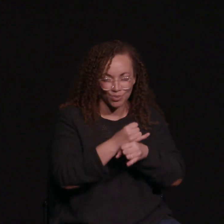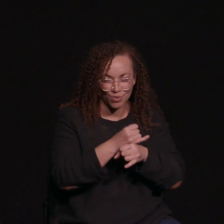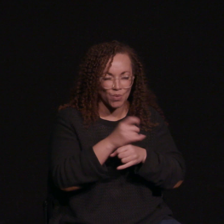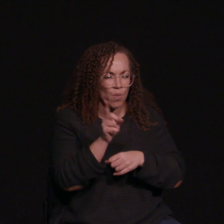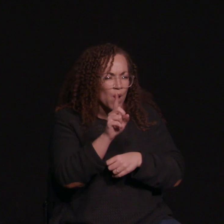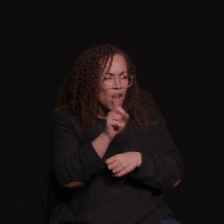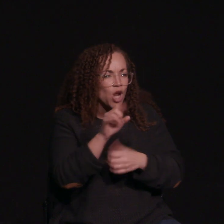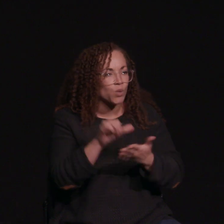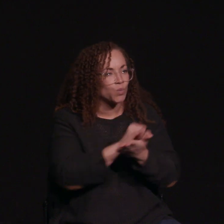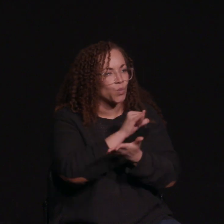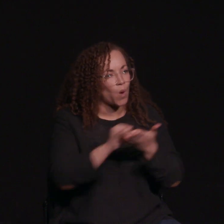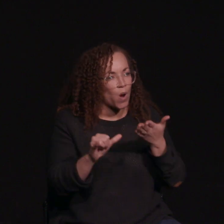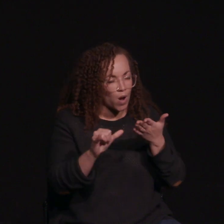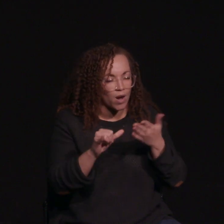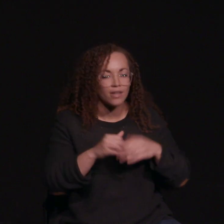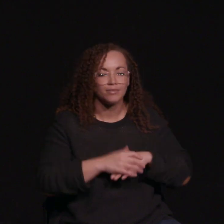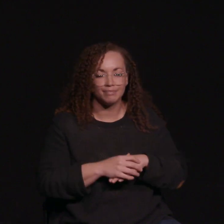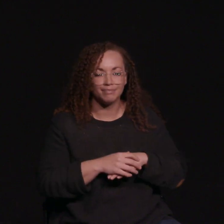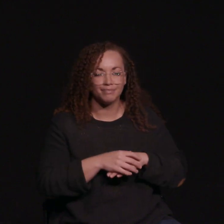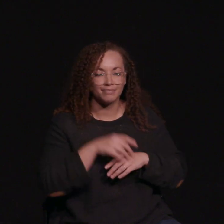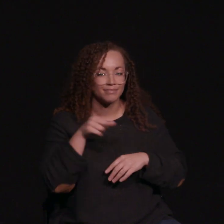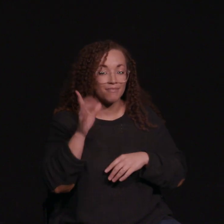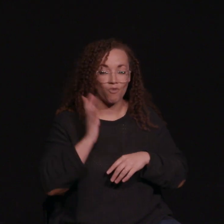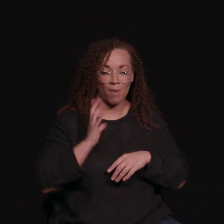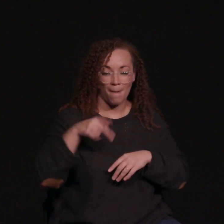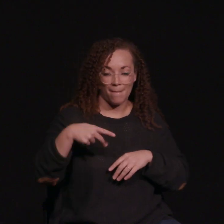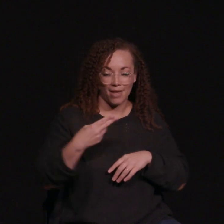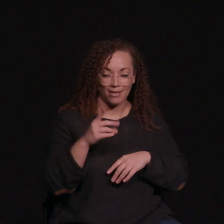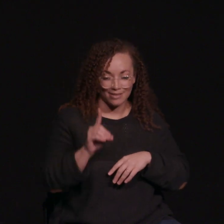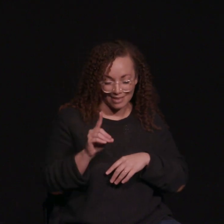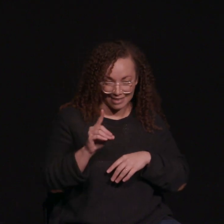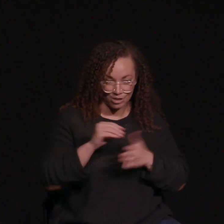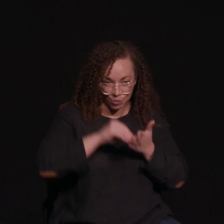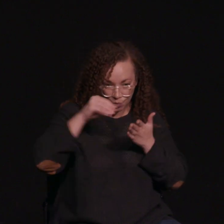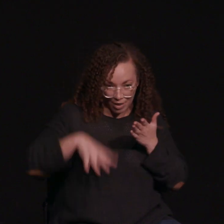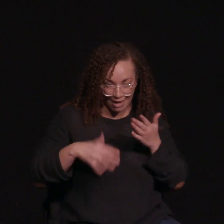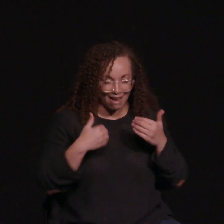and he is a former Ph.D. student who holds an MA in History with an emphasis on the